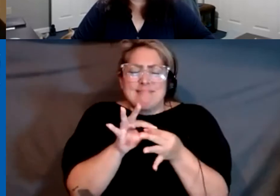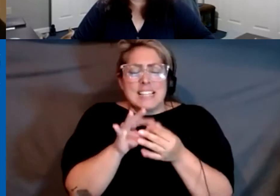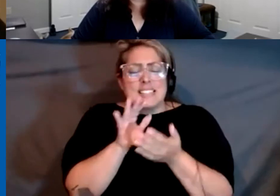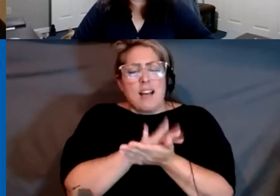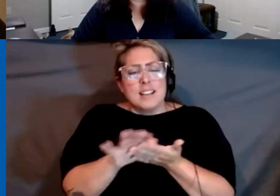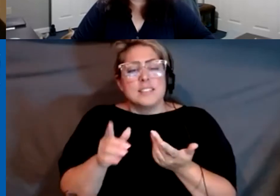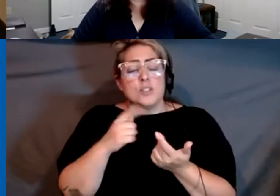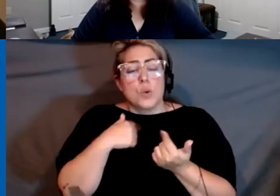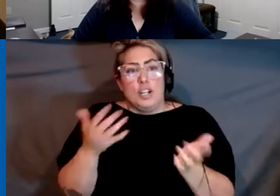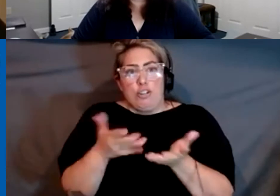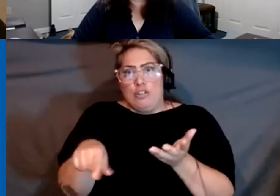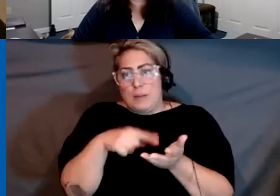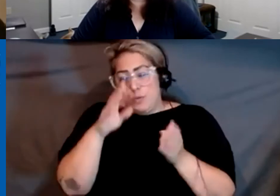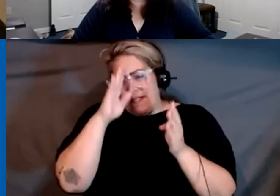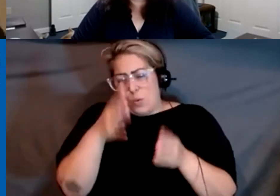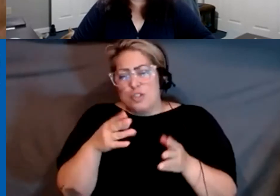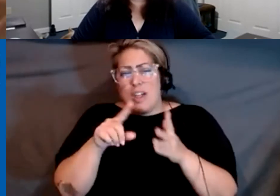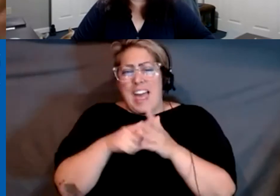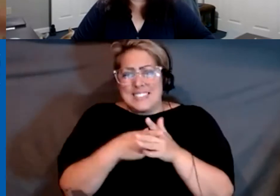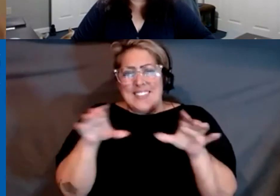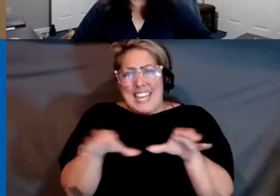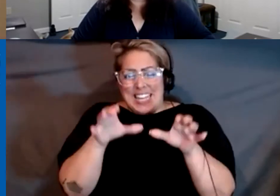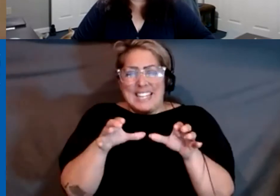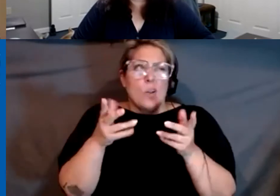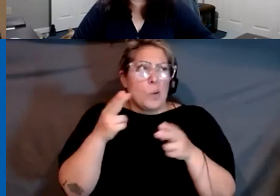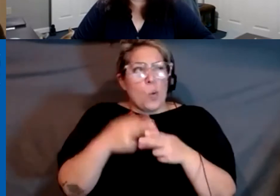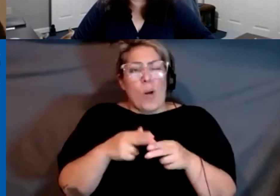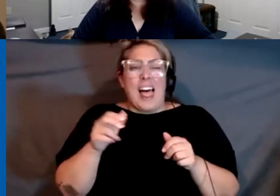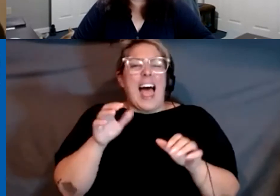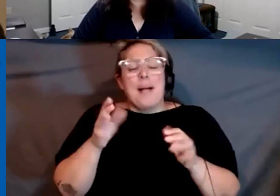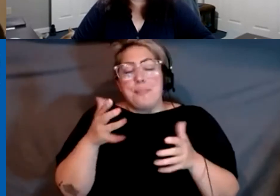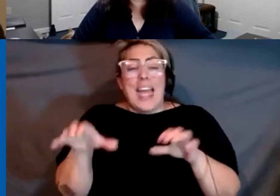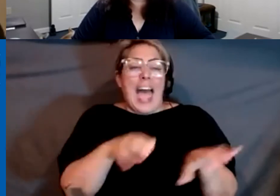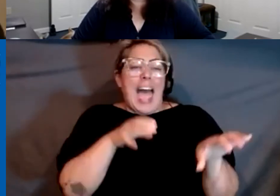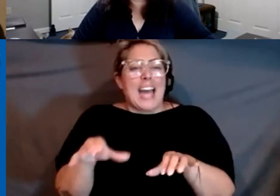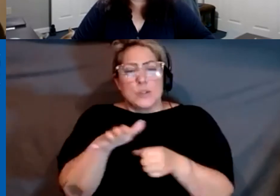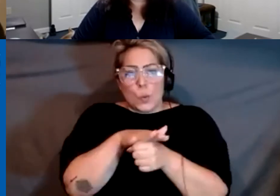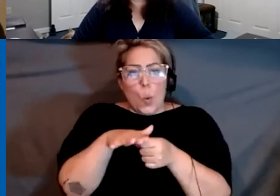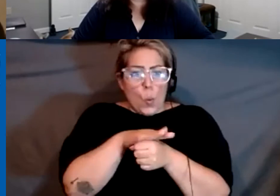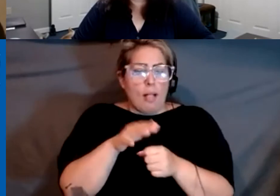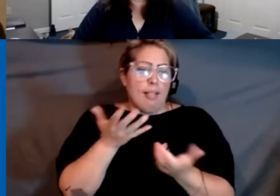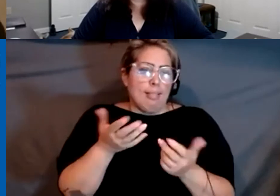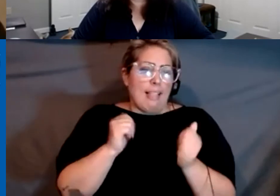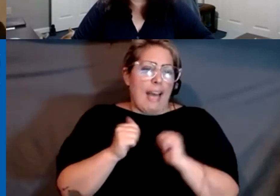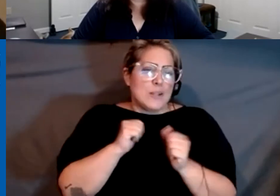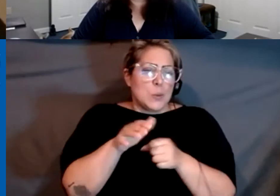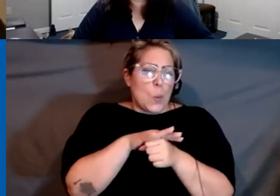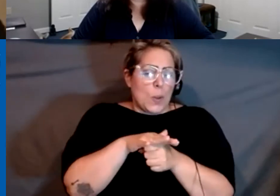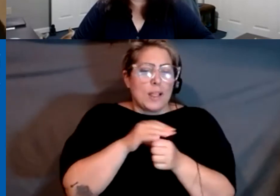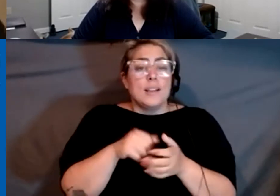acting local. And because the forecast for the next six months is not good.